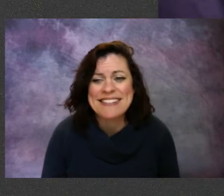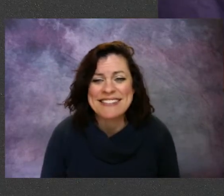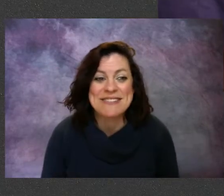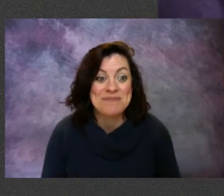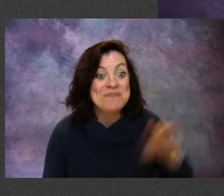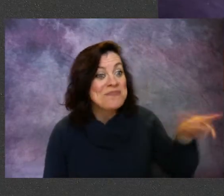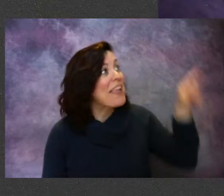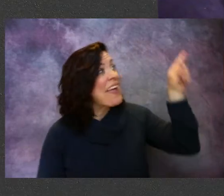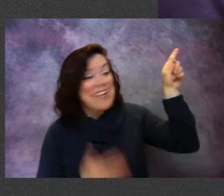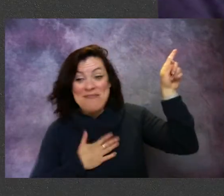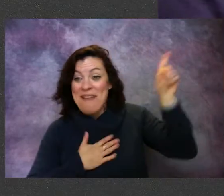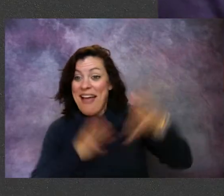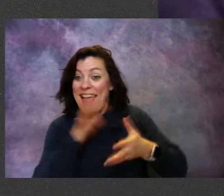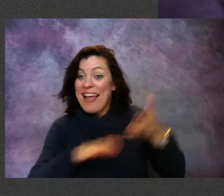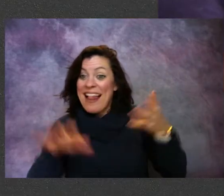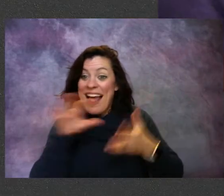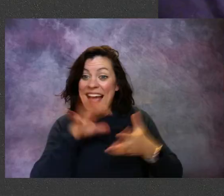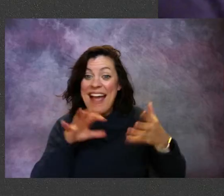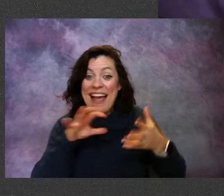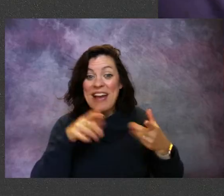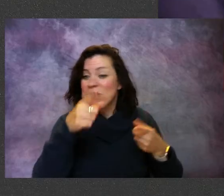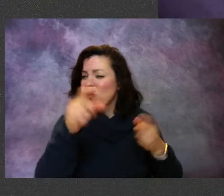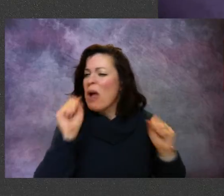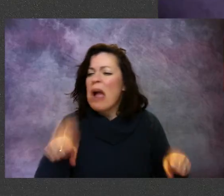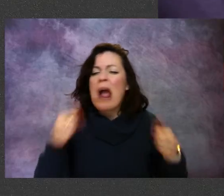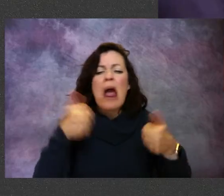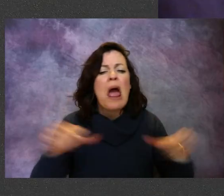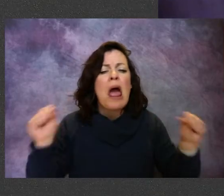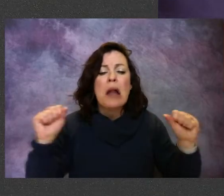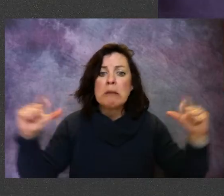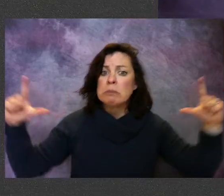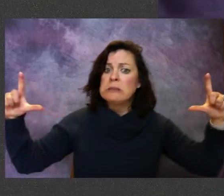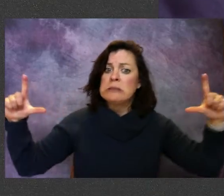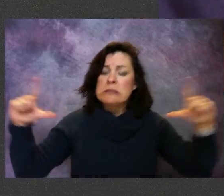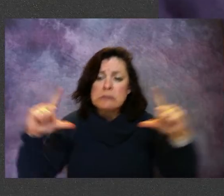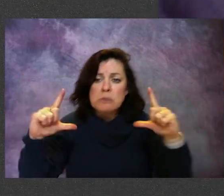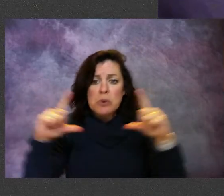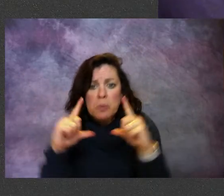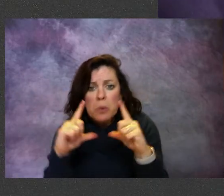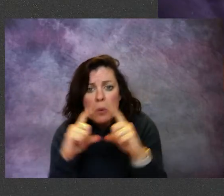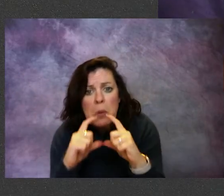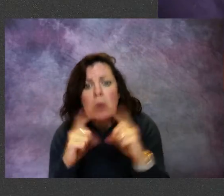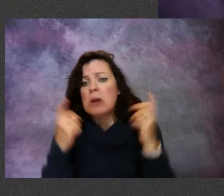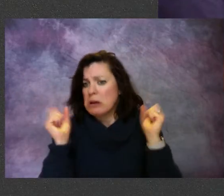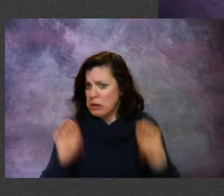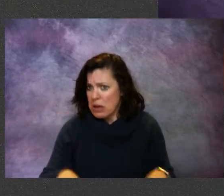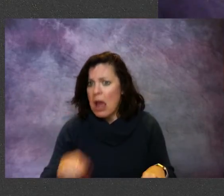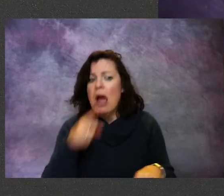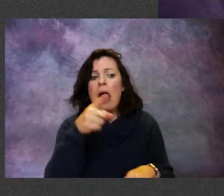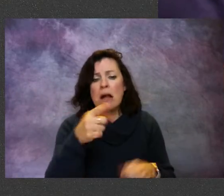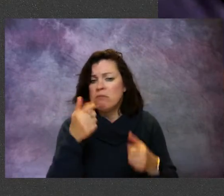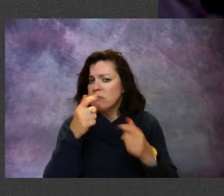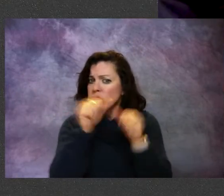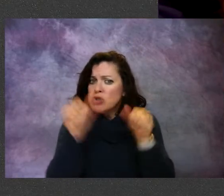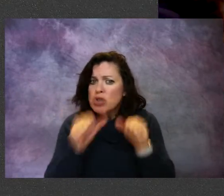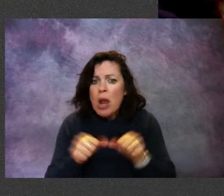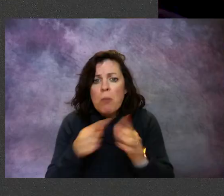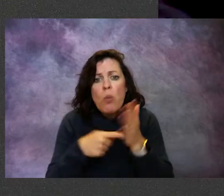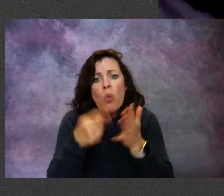It could be any shape, any size, it doesn't matter. Take your scraps, crumple them up and throw them in the trash can when you're all done.